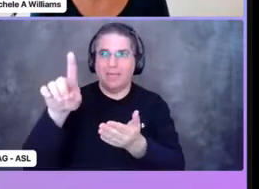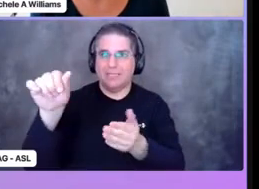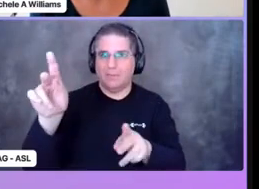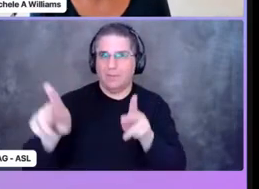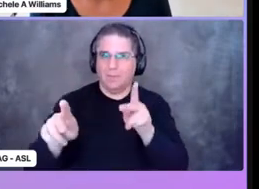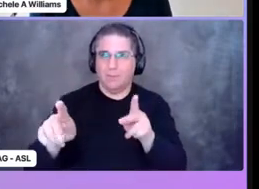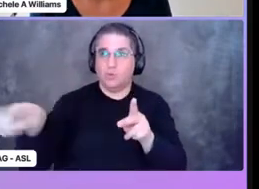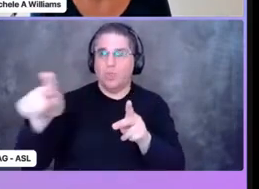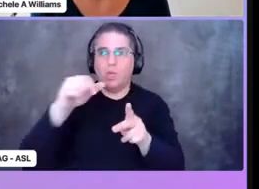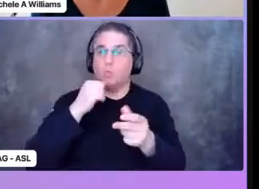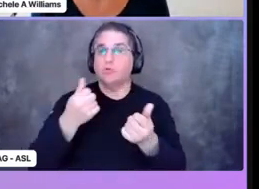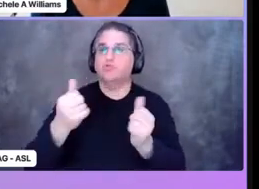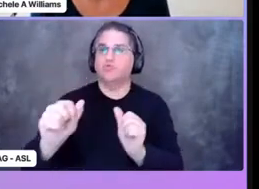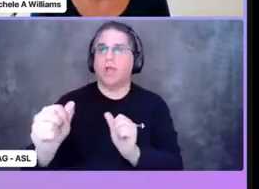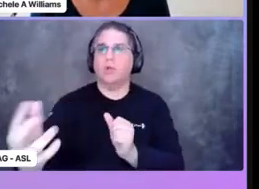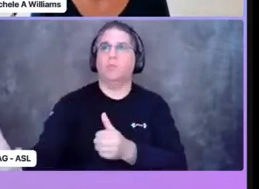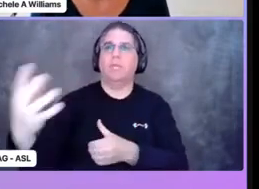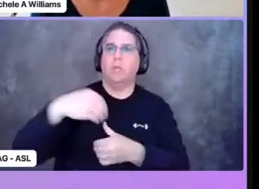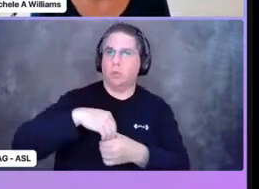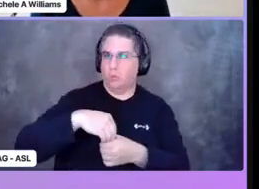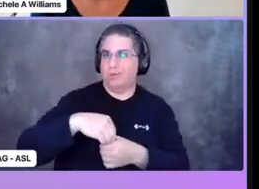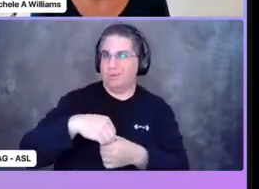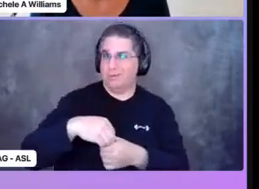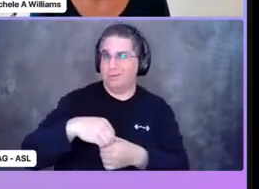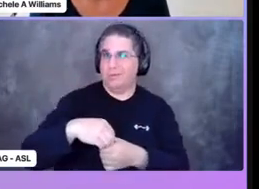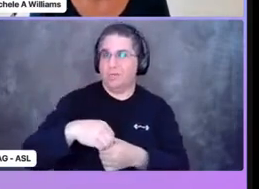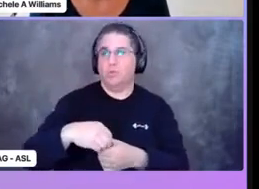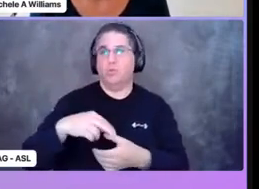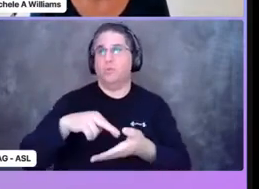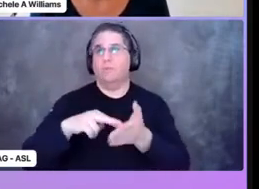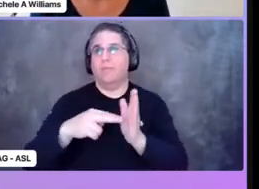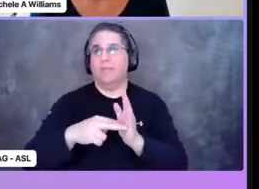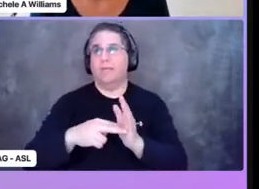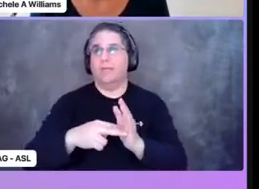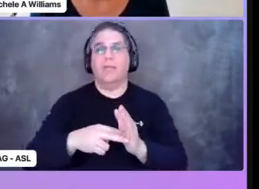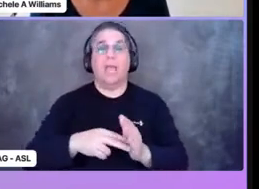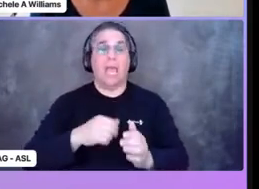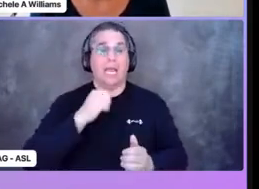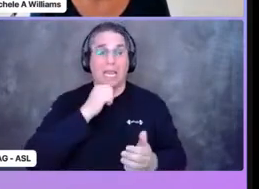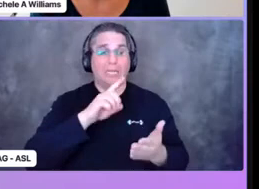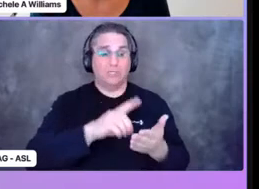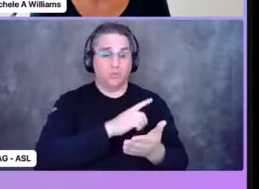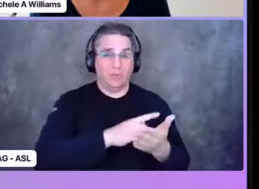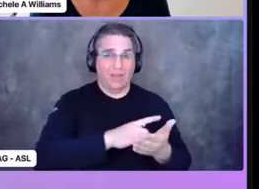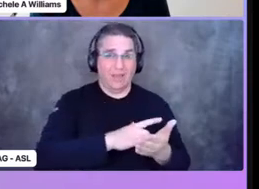exclusion is anticipated? By disabled people, and so they don't try to be included?